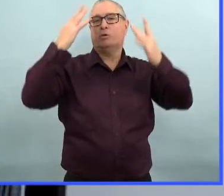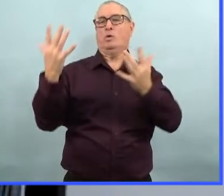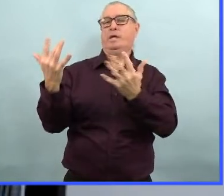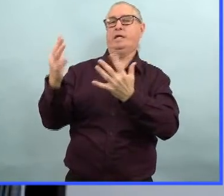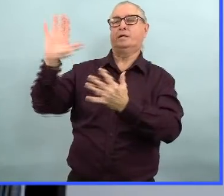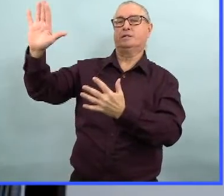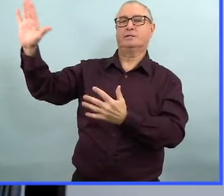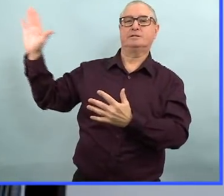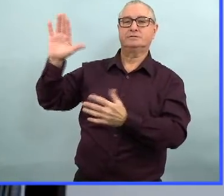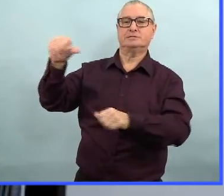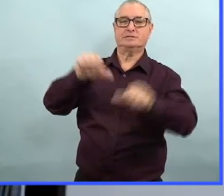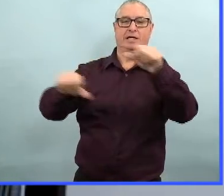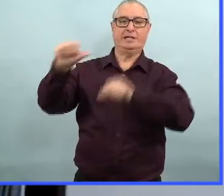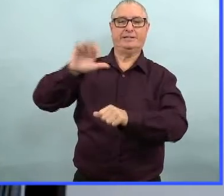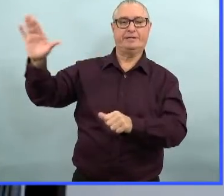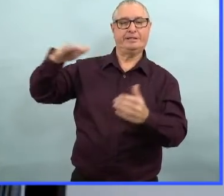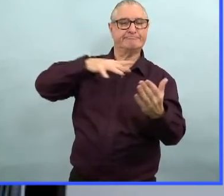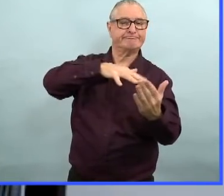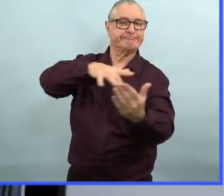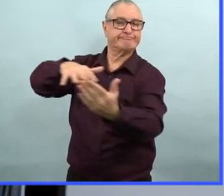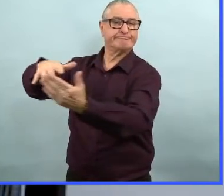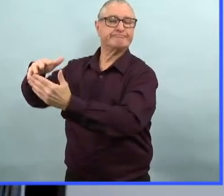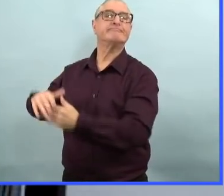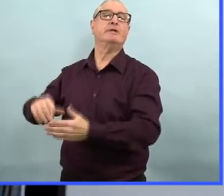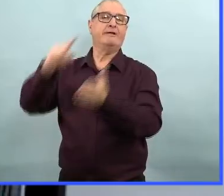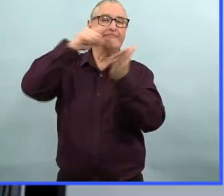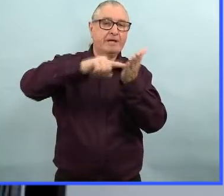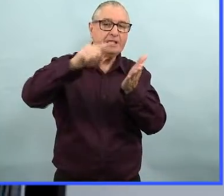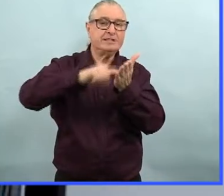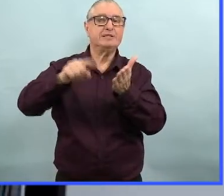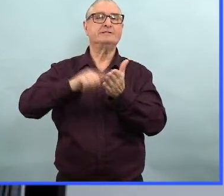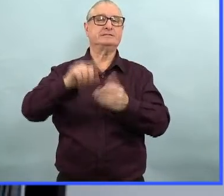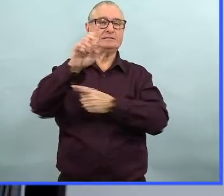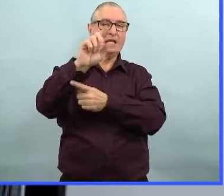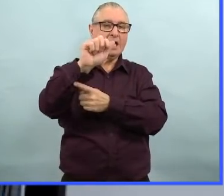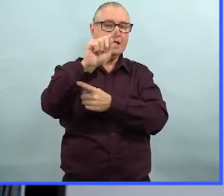we still need to learn a lot more about the development of all the different parts of the